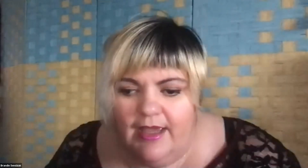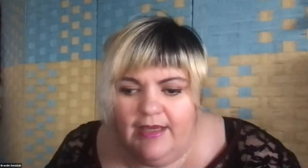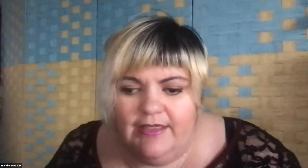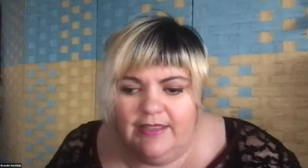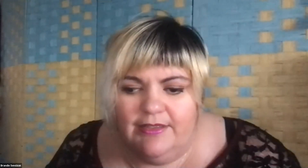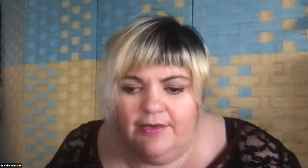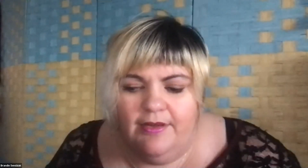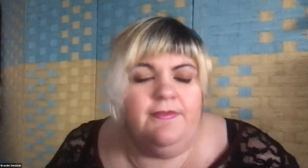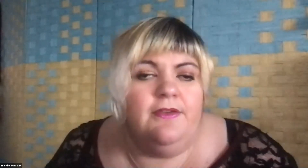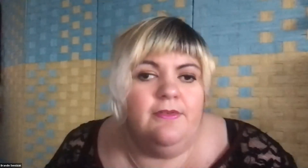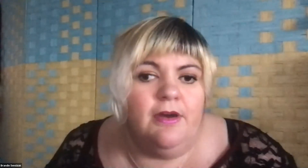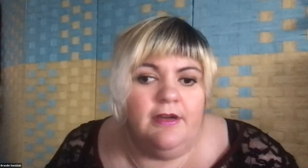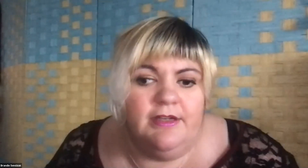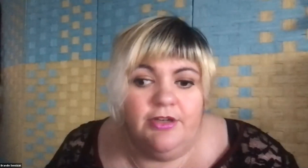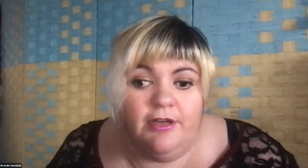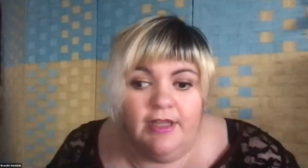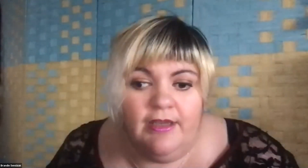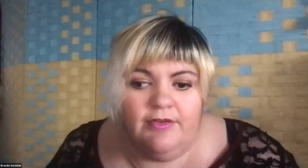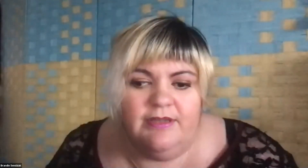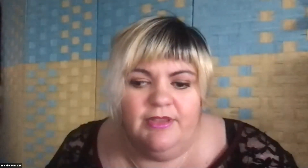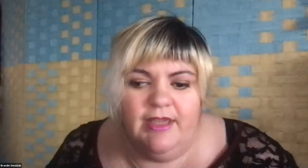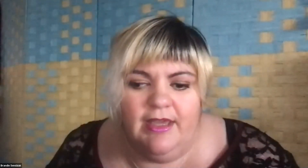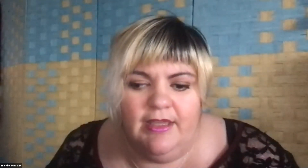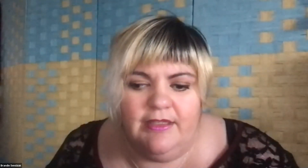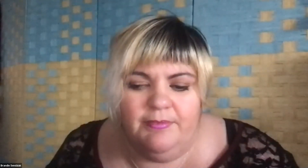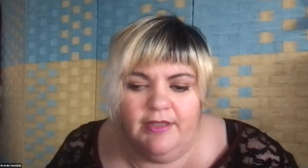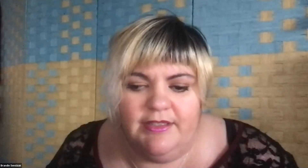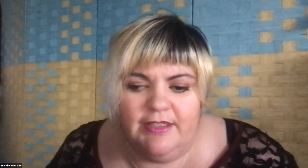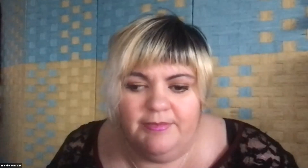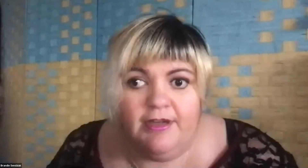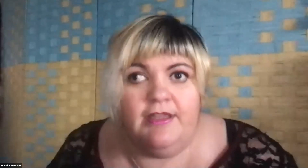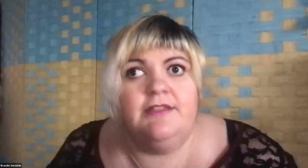the policies at least keep the standards of the California